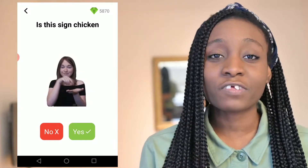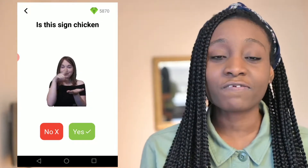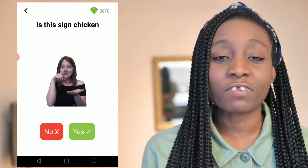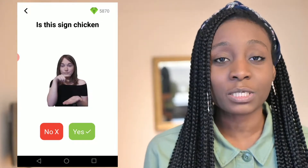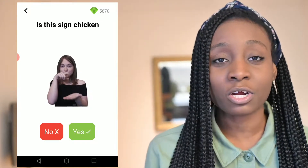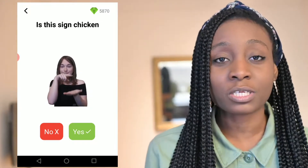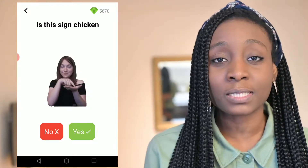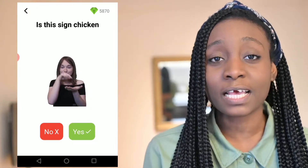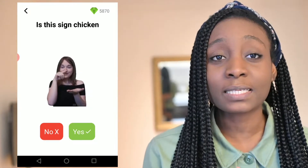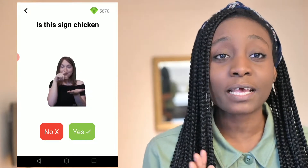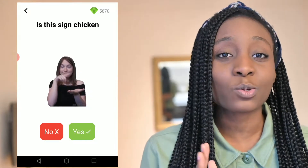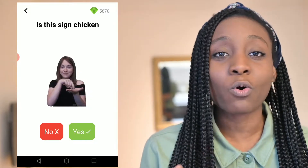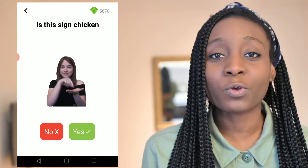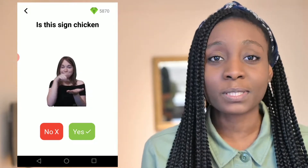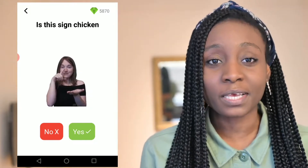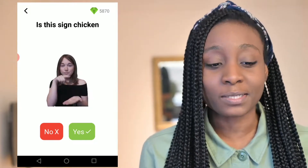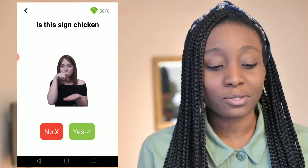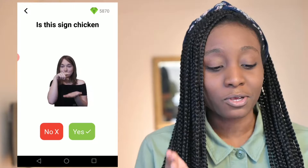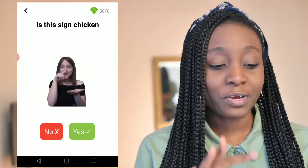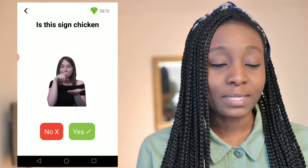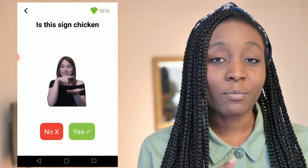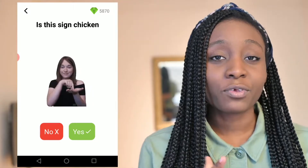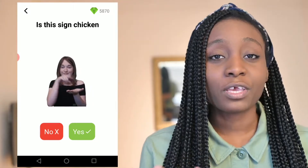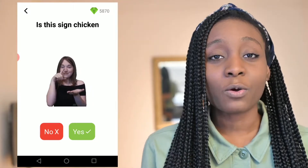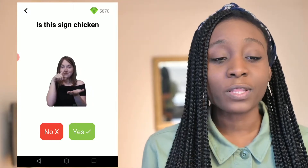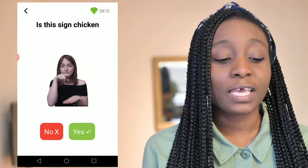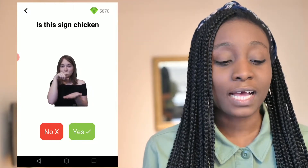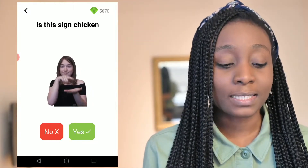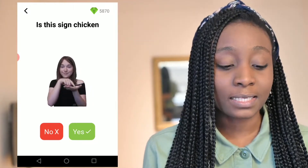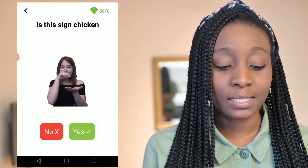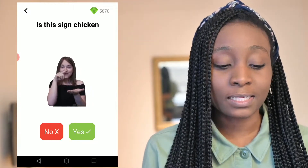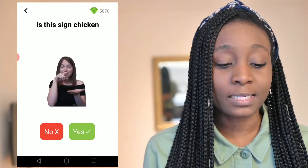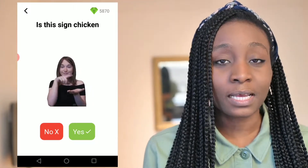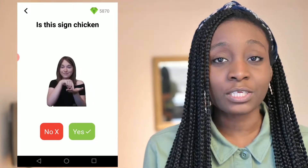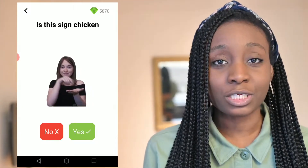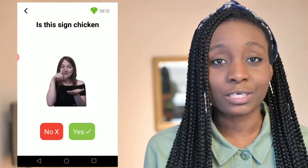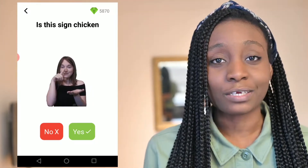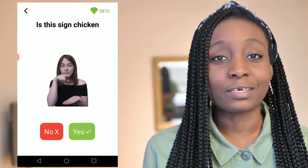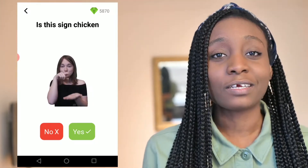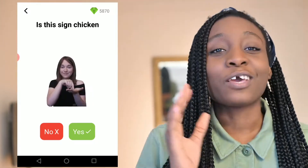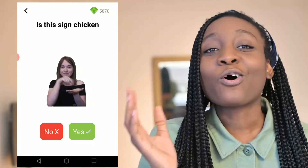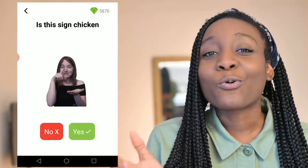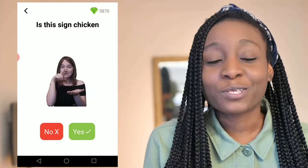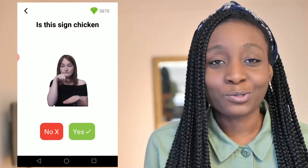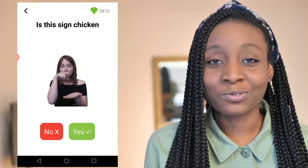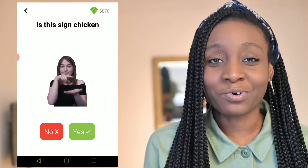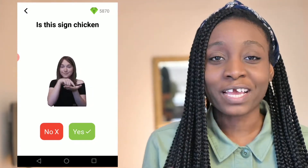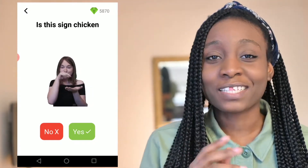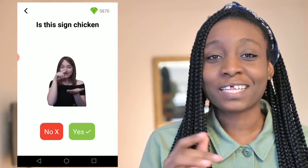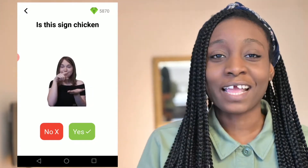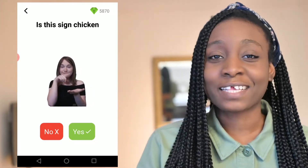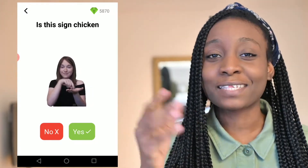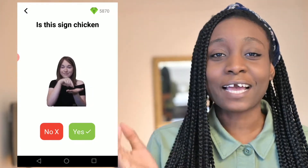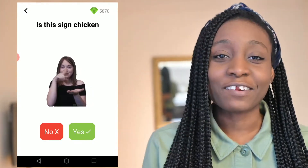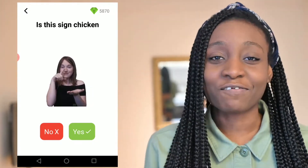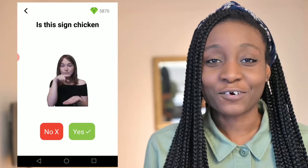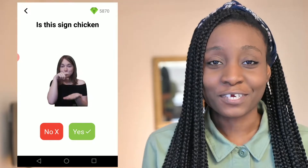these flashcards the answer is always yes, so for example here when they ask is this sign chicken, they always do the right sign for